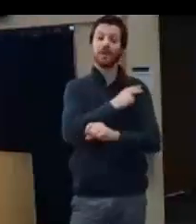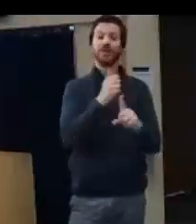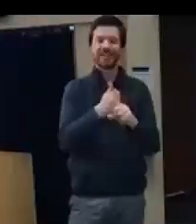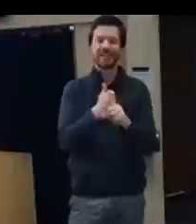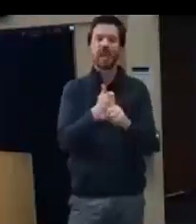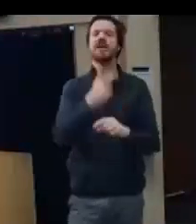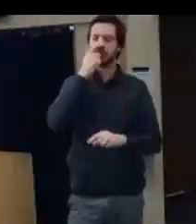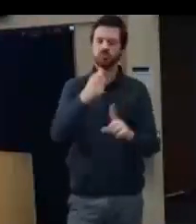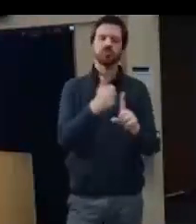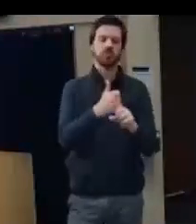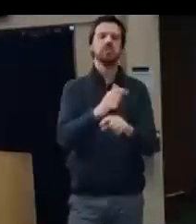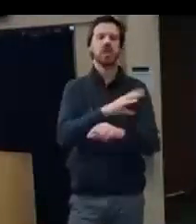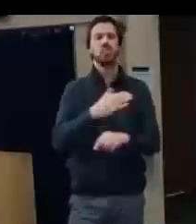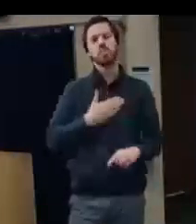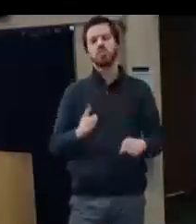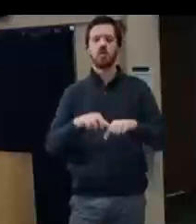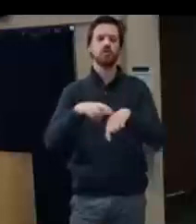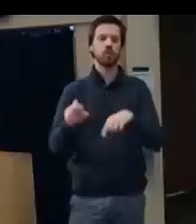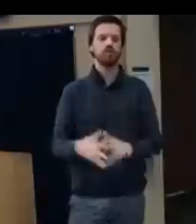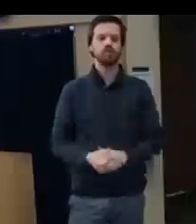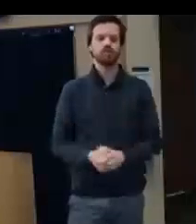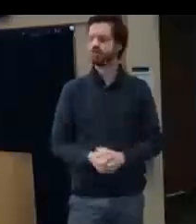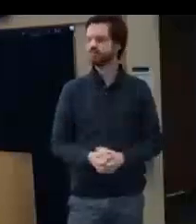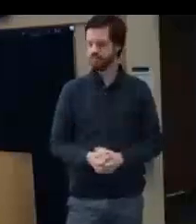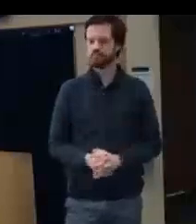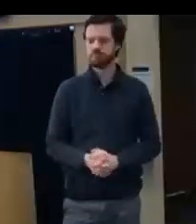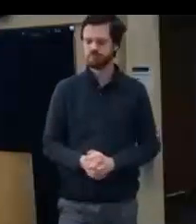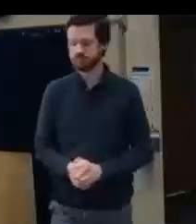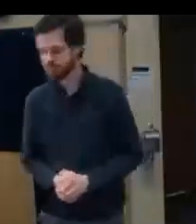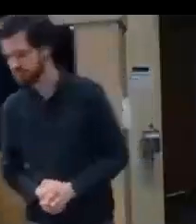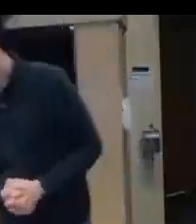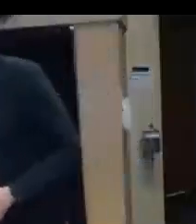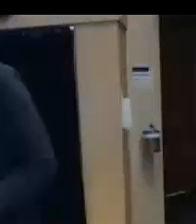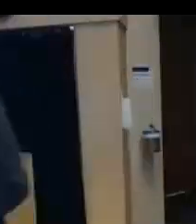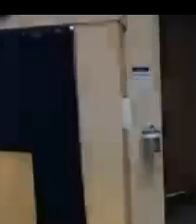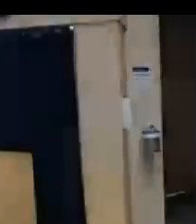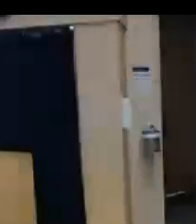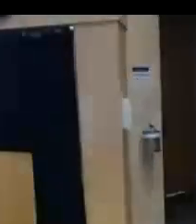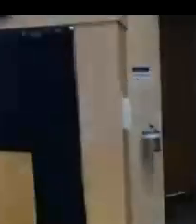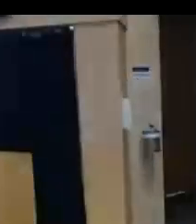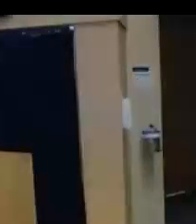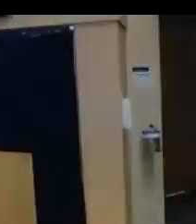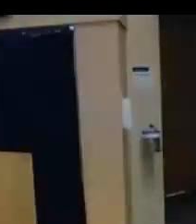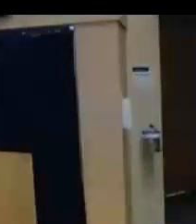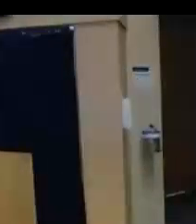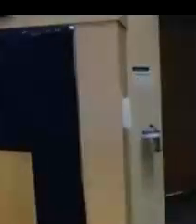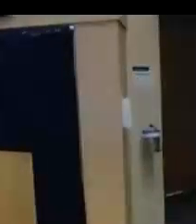interested and receptive to this referral in our scientific statement we wrote that the owners on